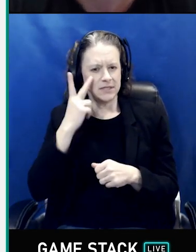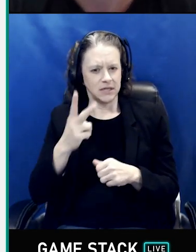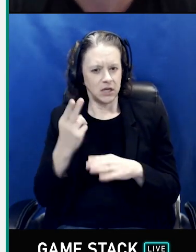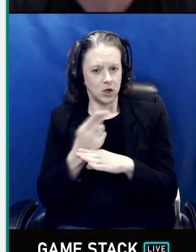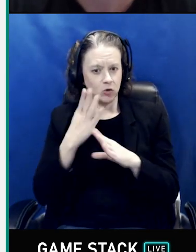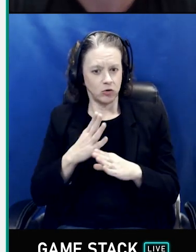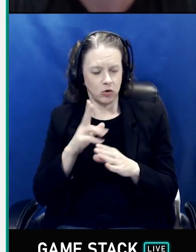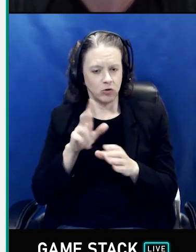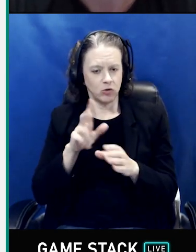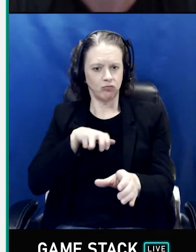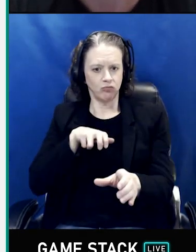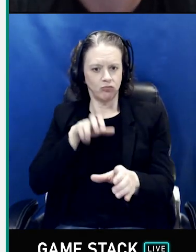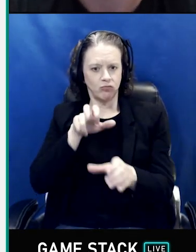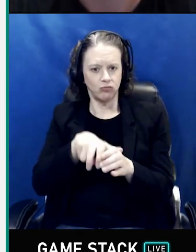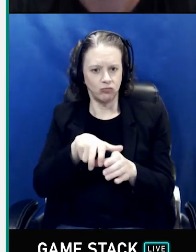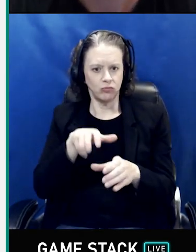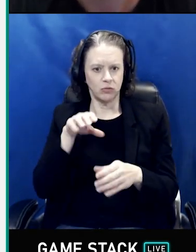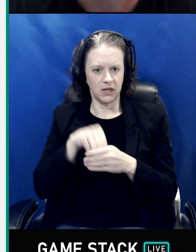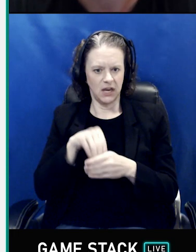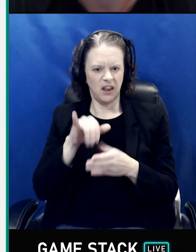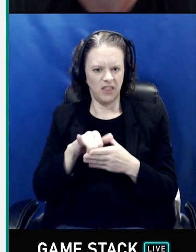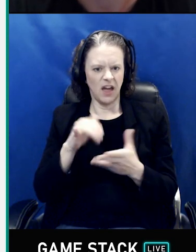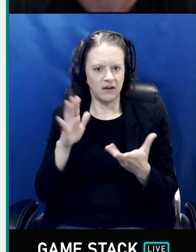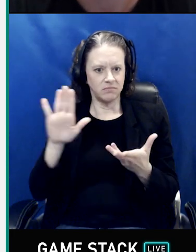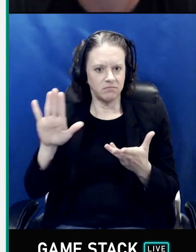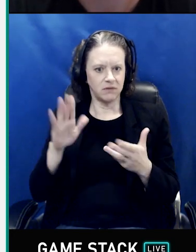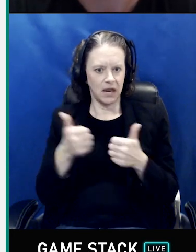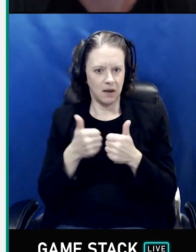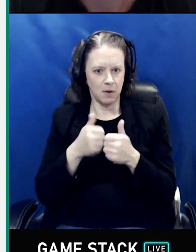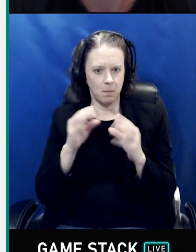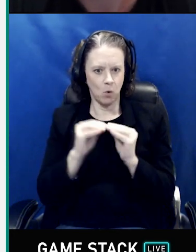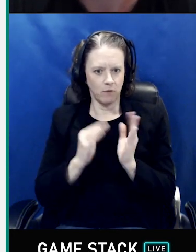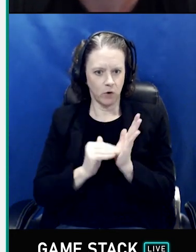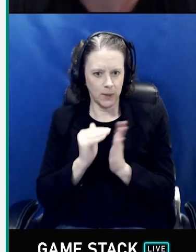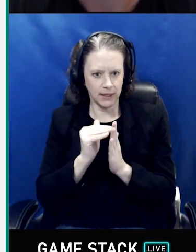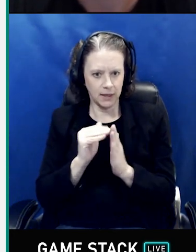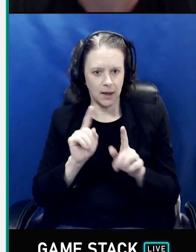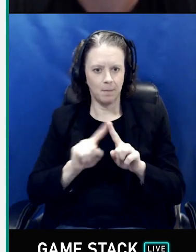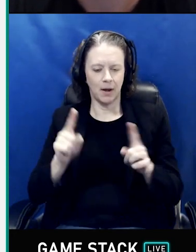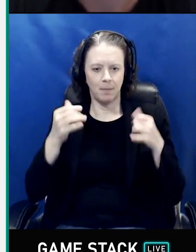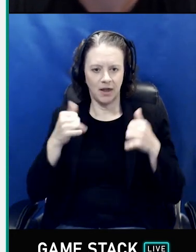jump in and out of a title more frequently, and play for less time, as the situation in which they